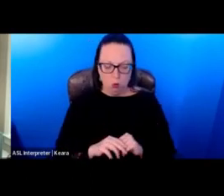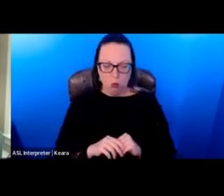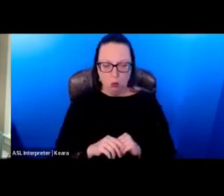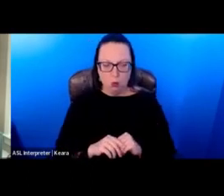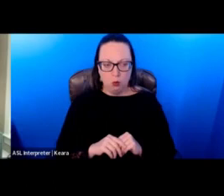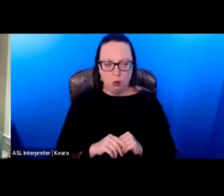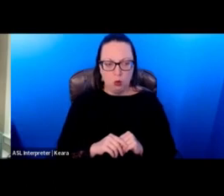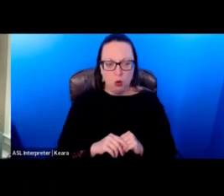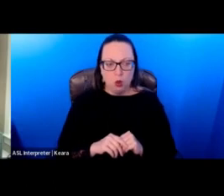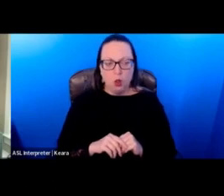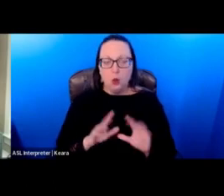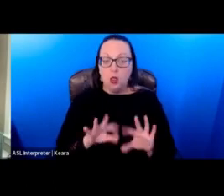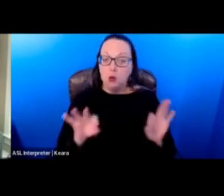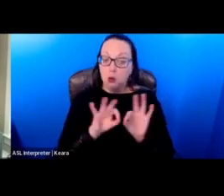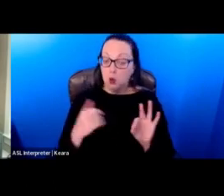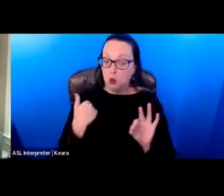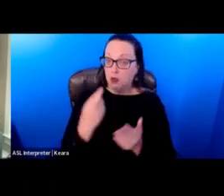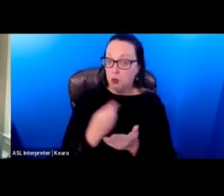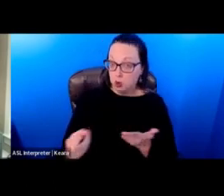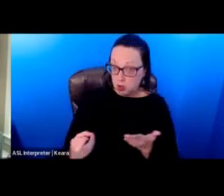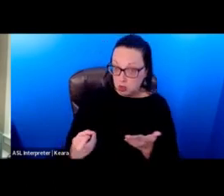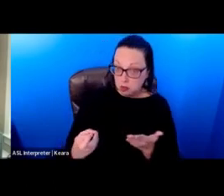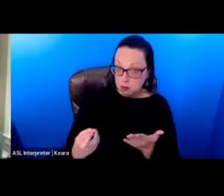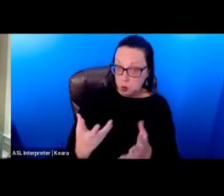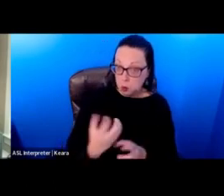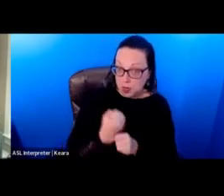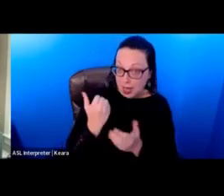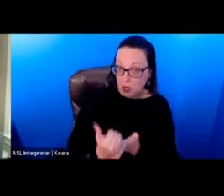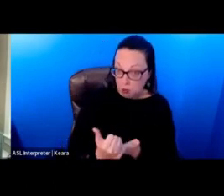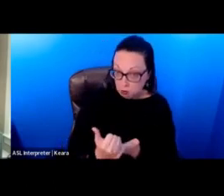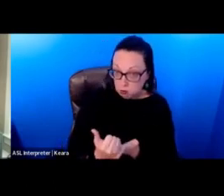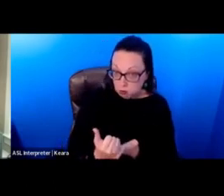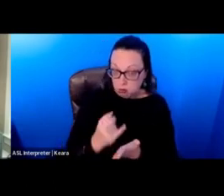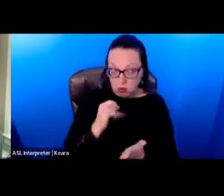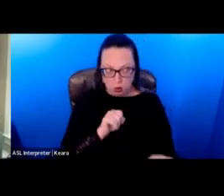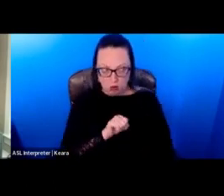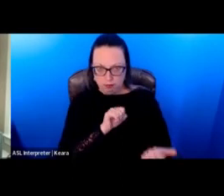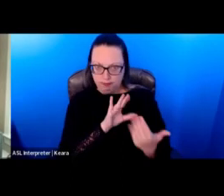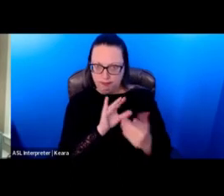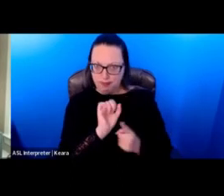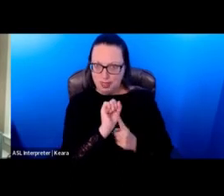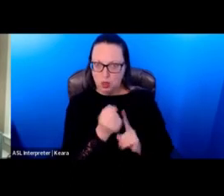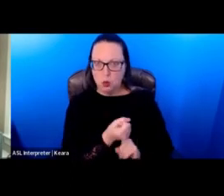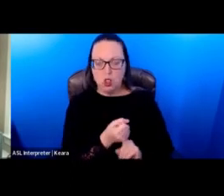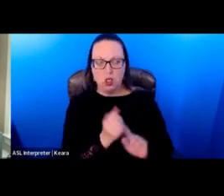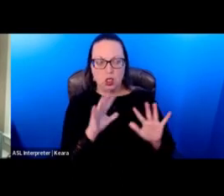to have resources to get help. If we encountered a situation where no, this is above my